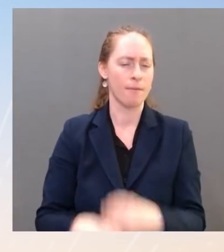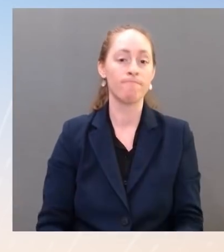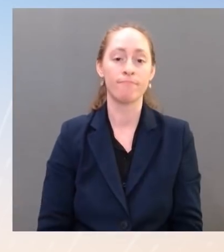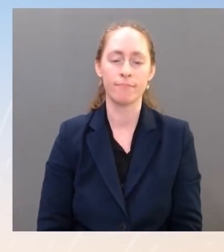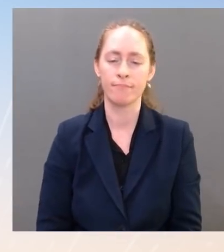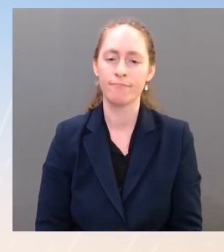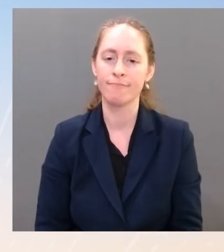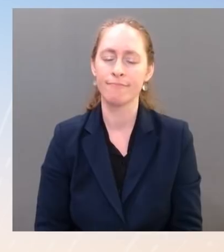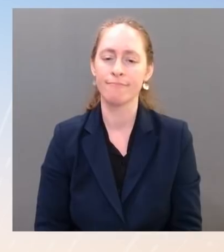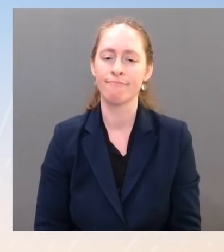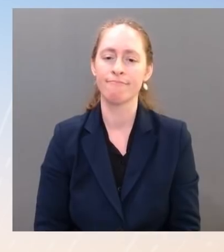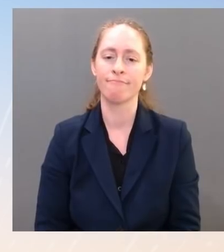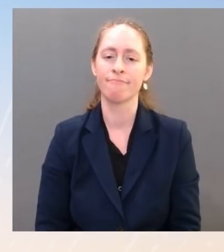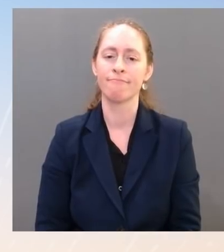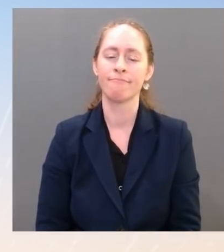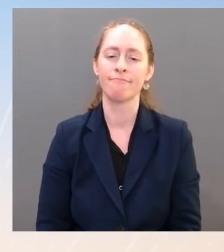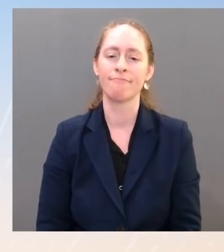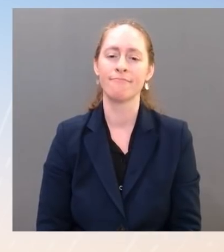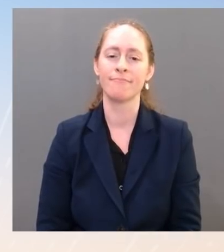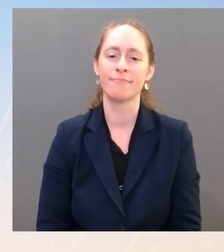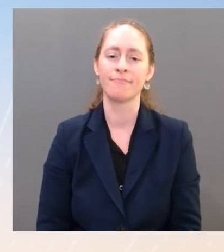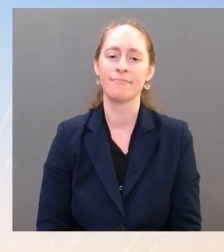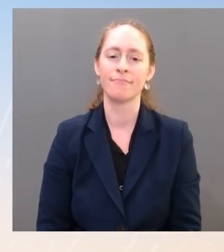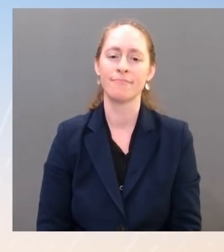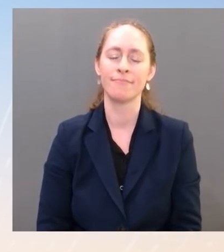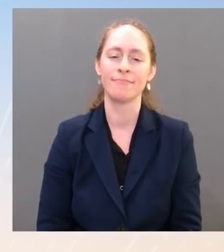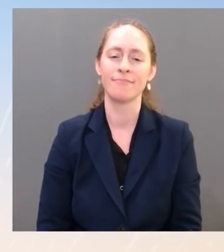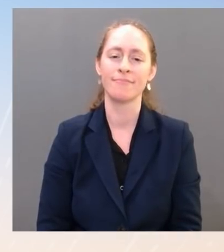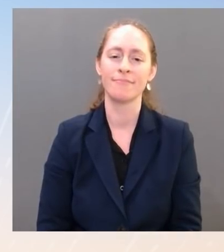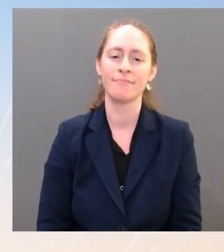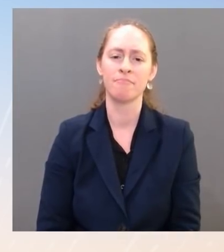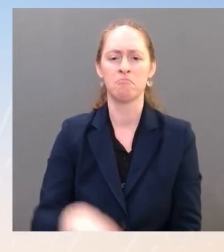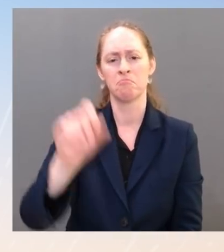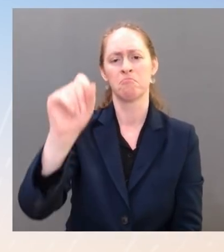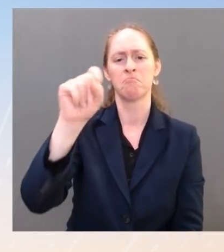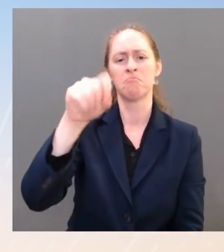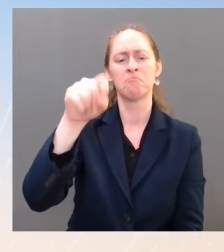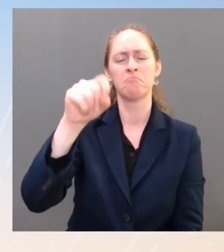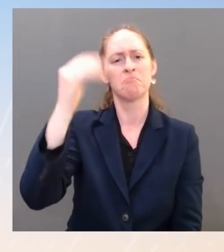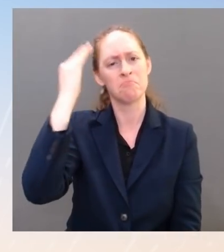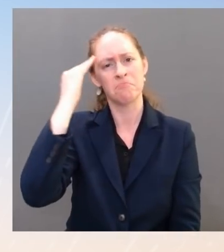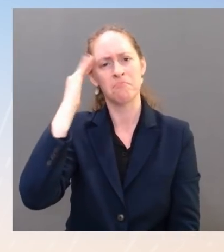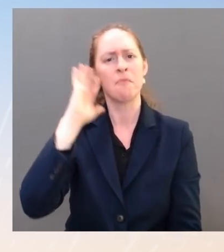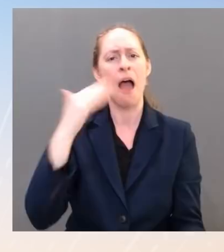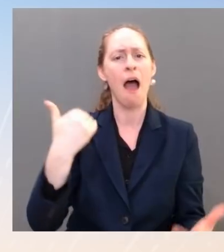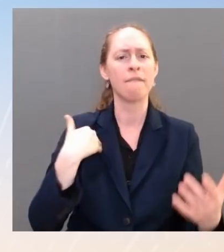in a generation after. You haven't seen this kind of money in a long time. I don't see anybody in here as old as Eisenhower.